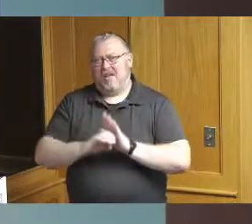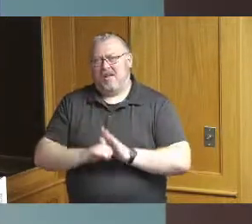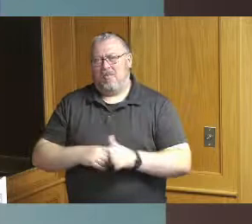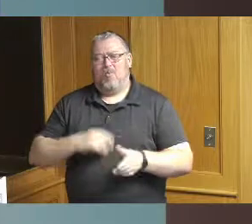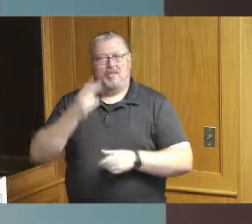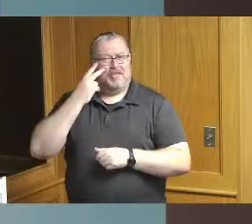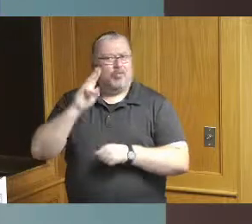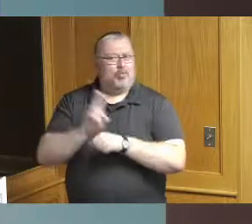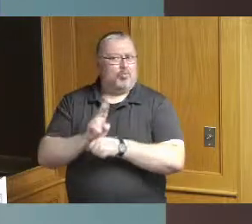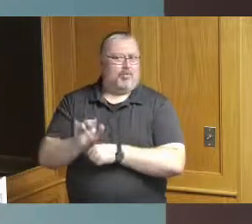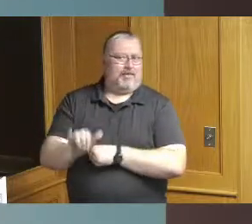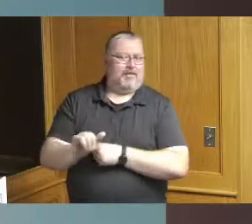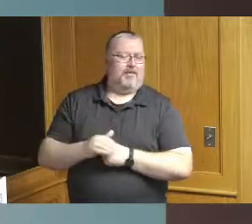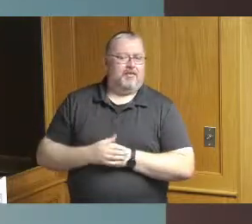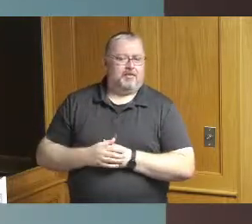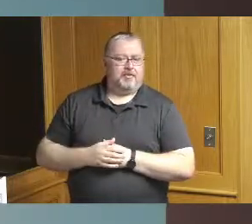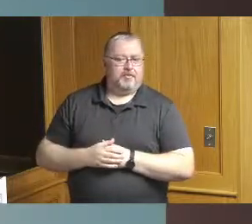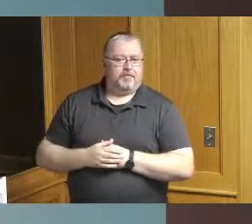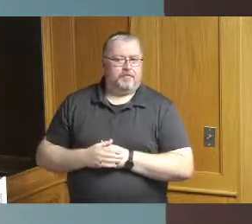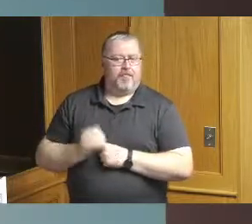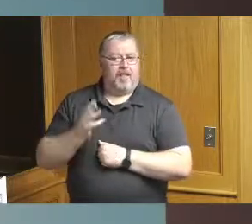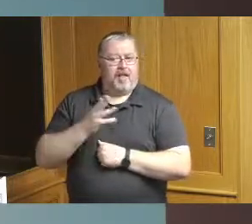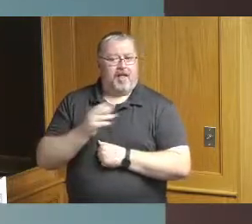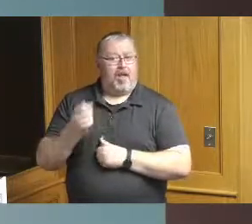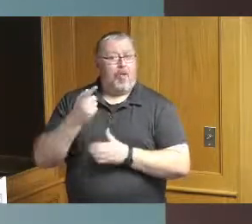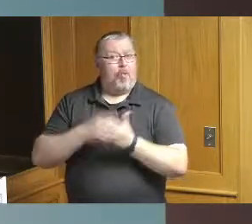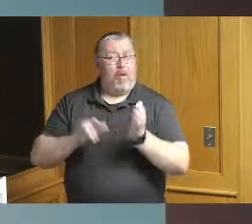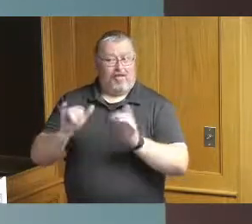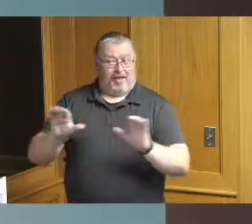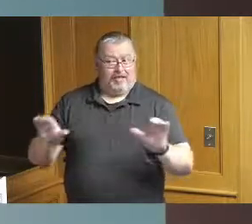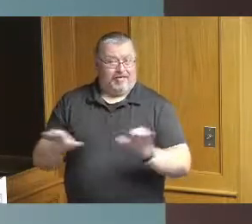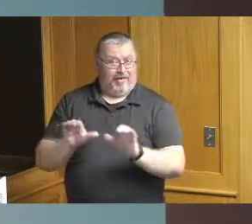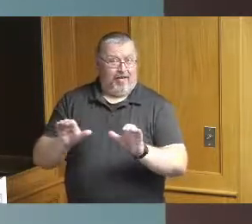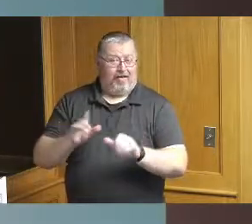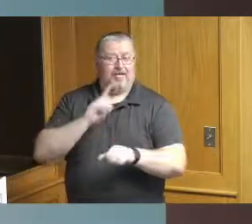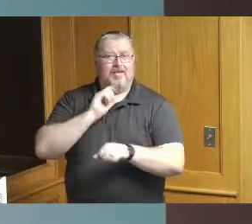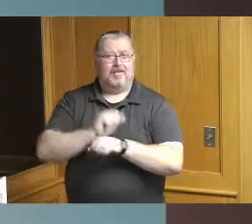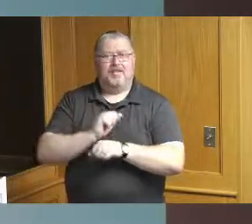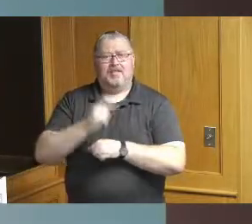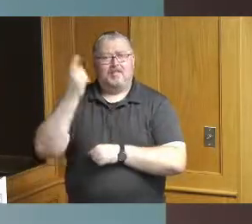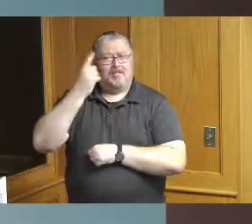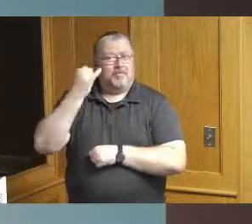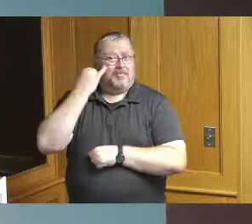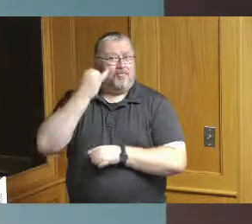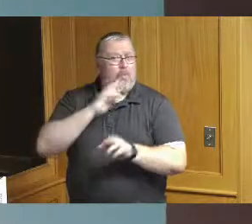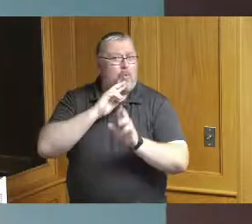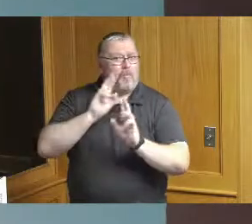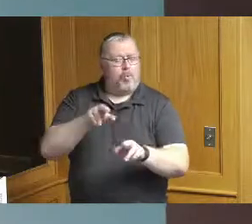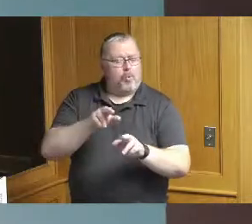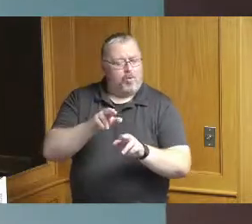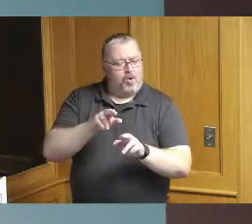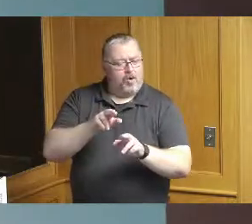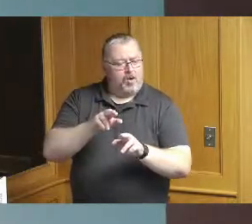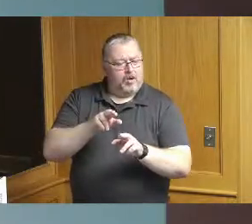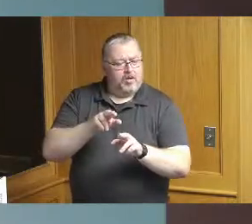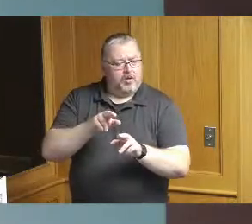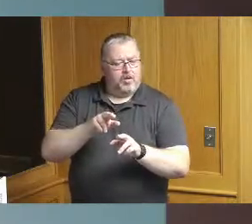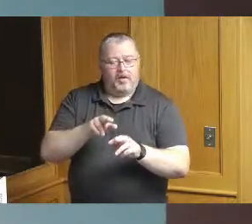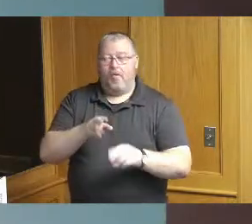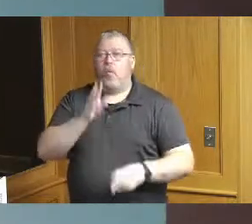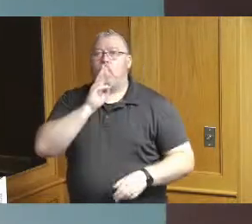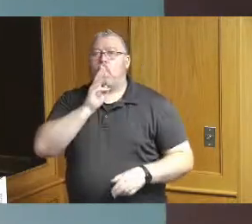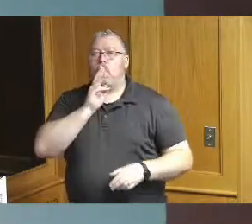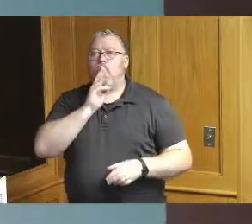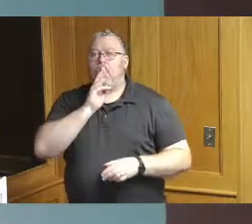can be used and what this one does is when someone reports a fire hydrant ratio a notification goes